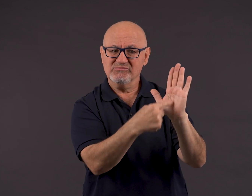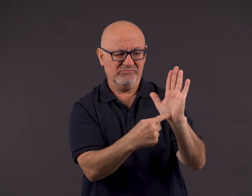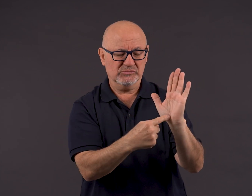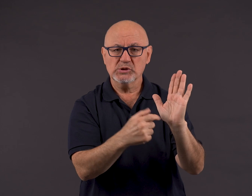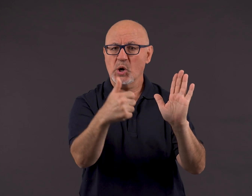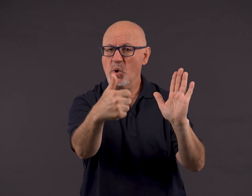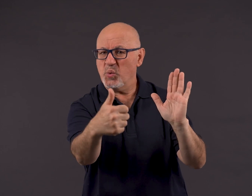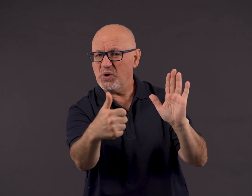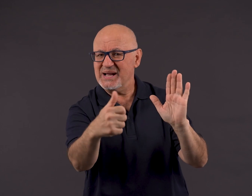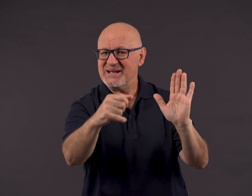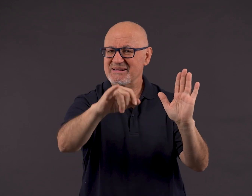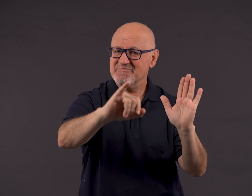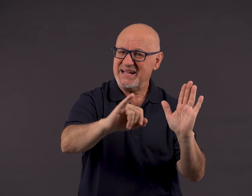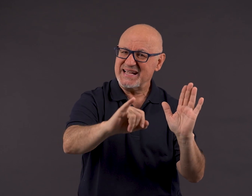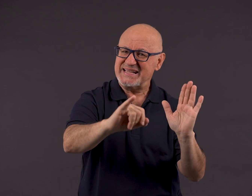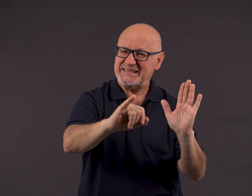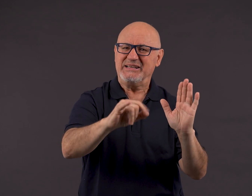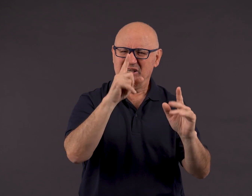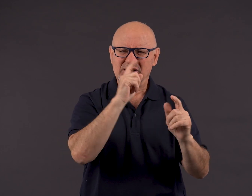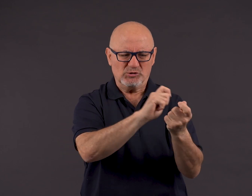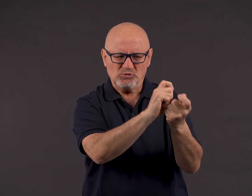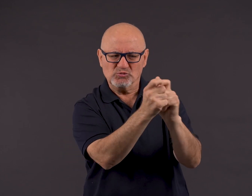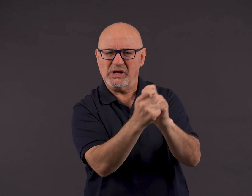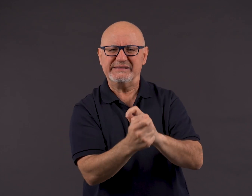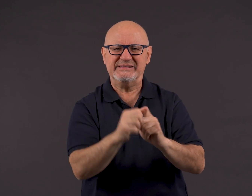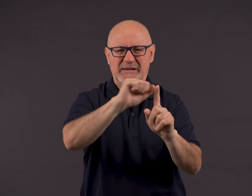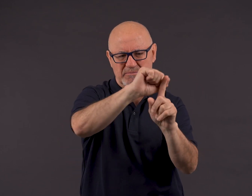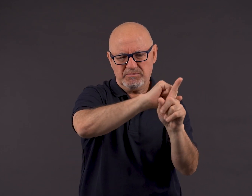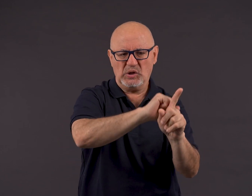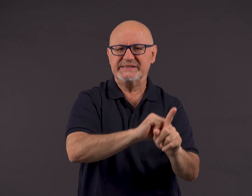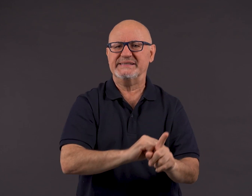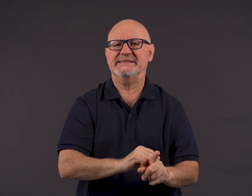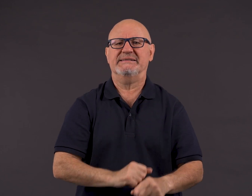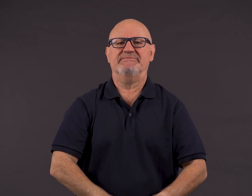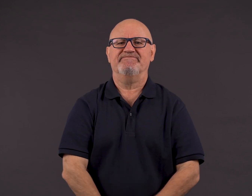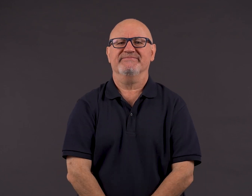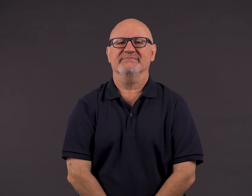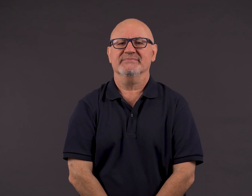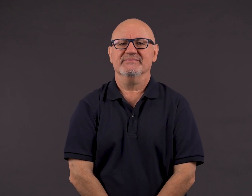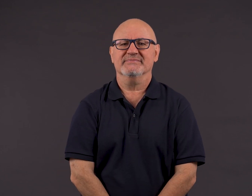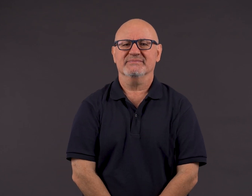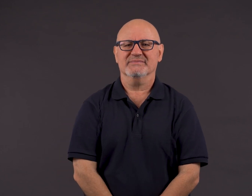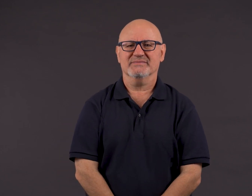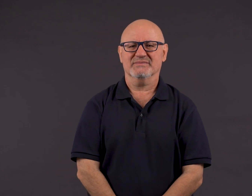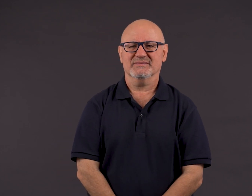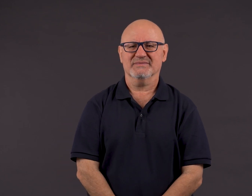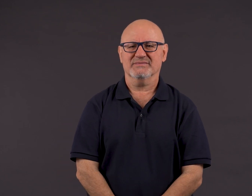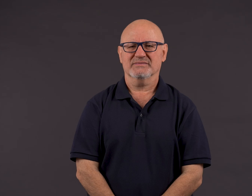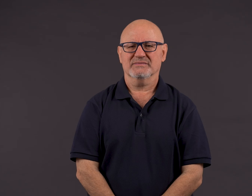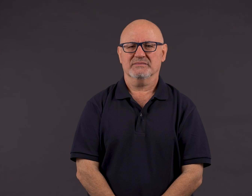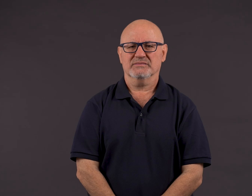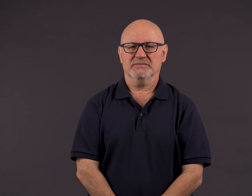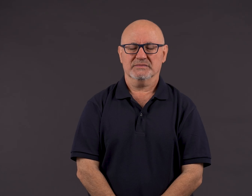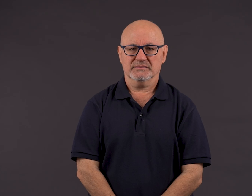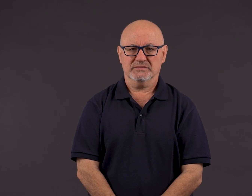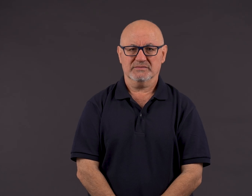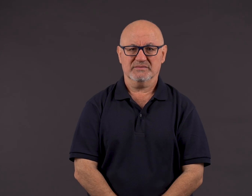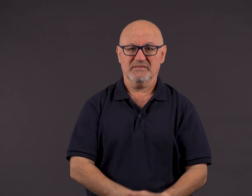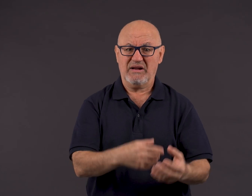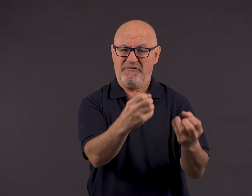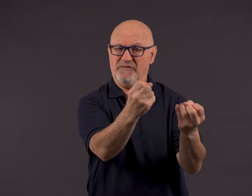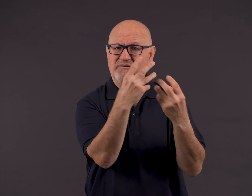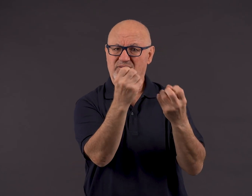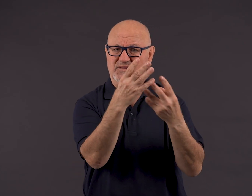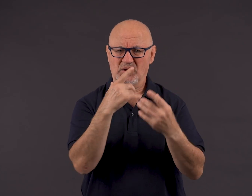a piece of information accessible or not and then how to improve it.